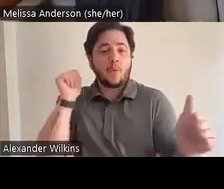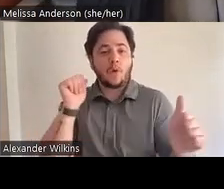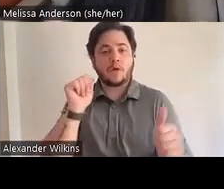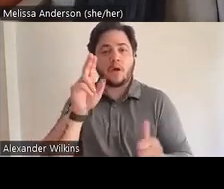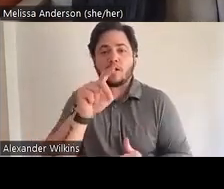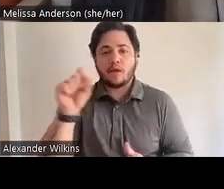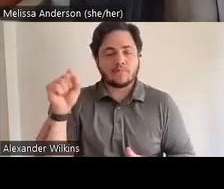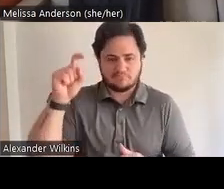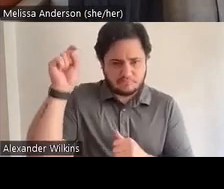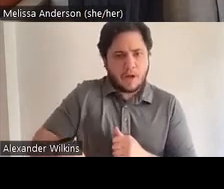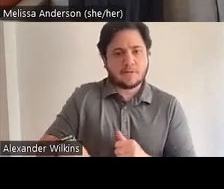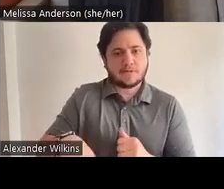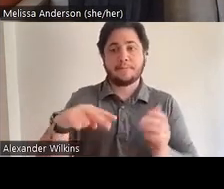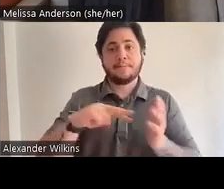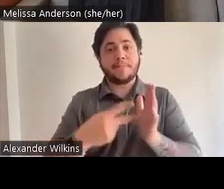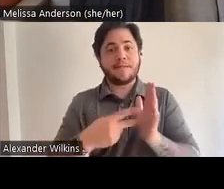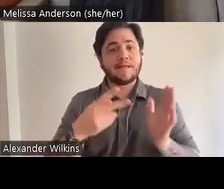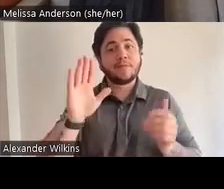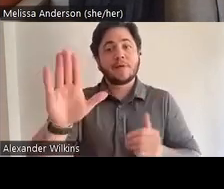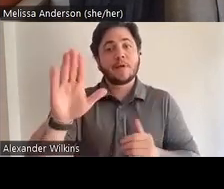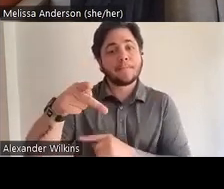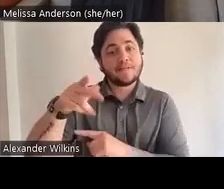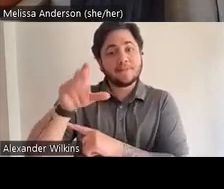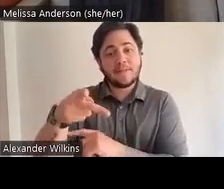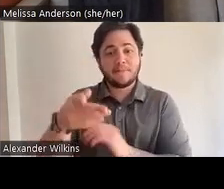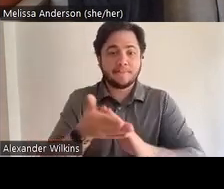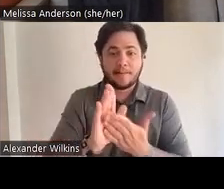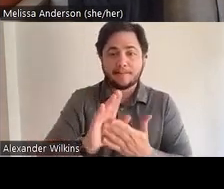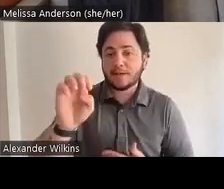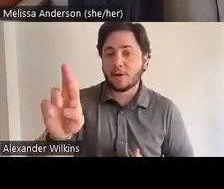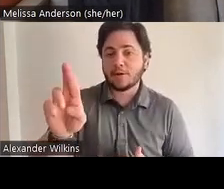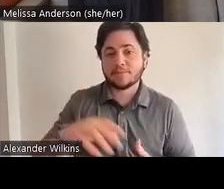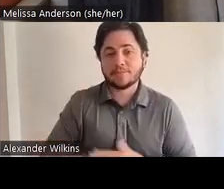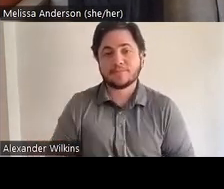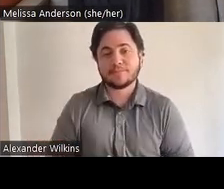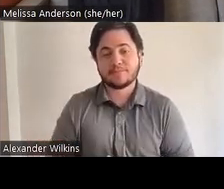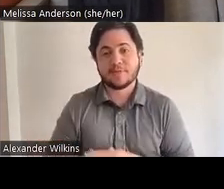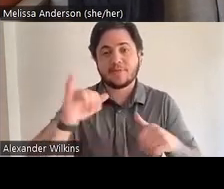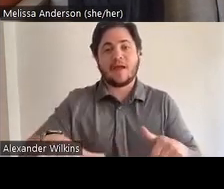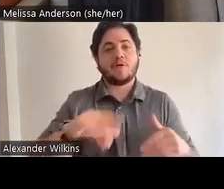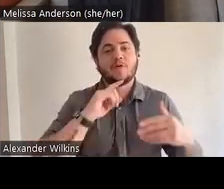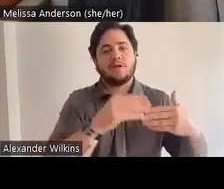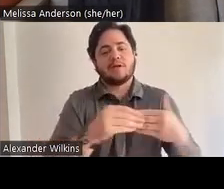collaboration with healthcare providers because that mistrust and they might completely avoid the